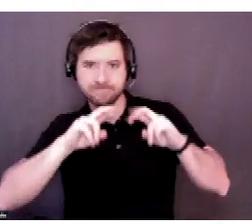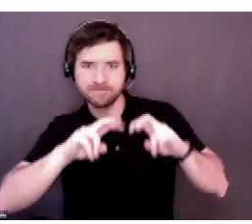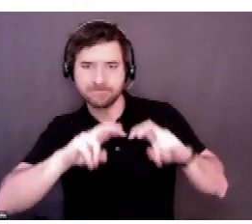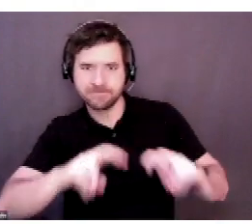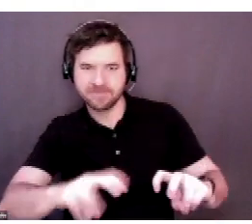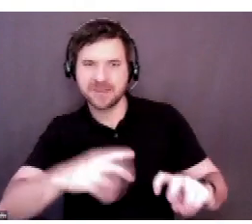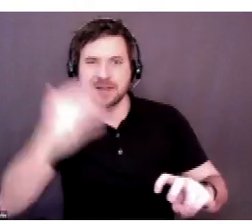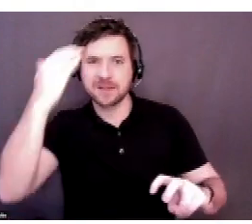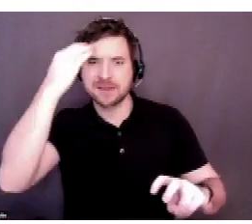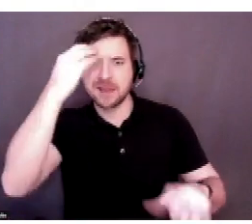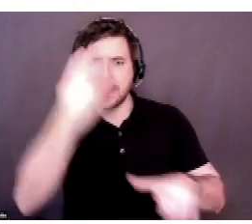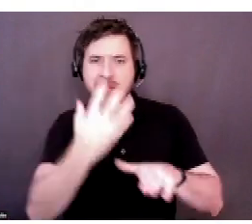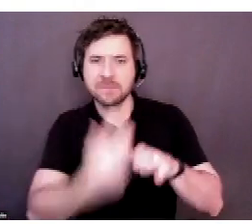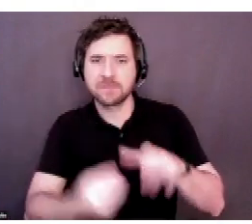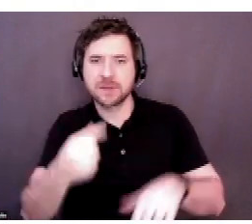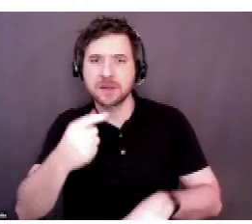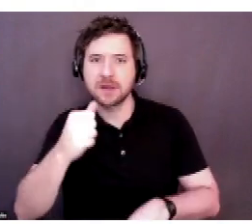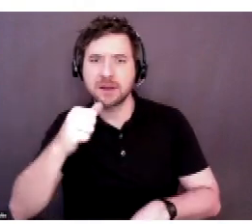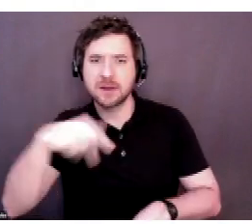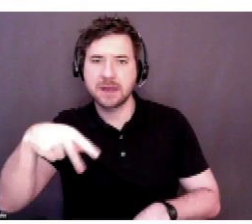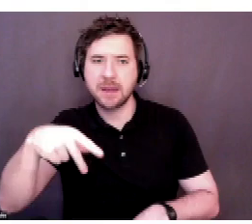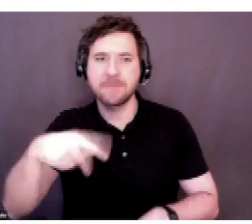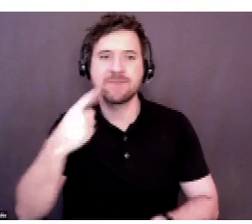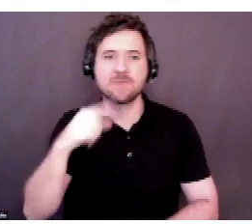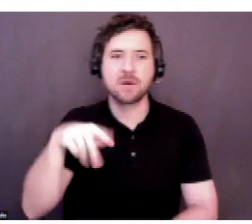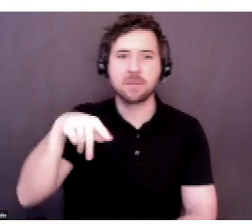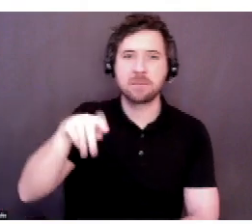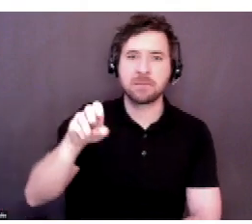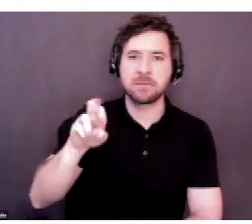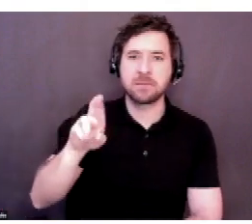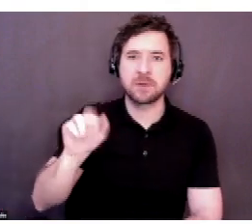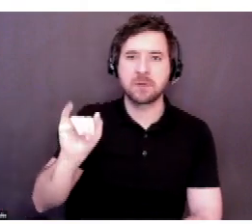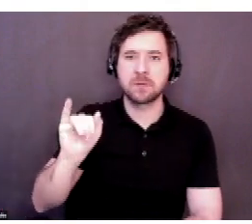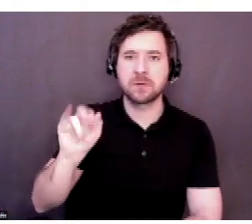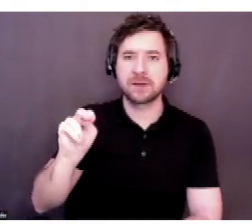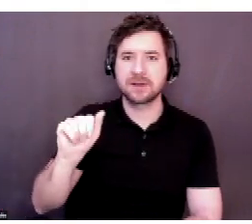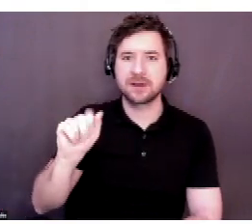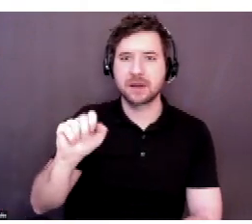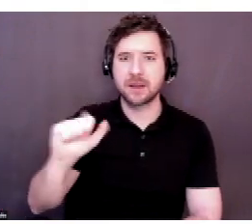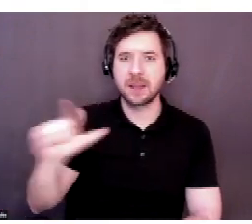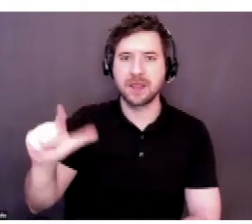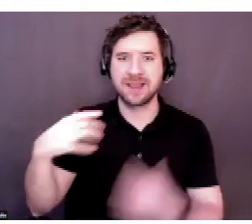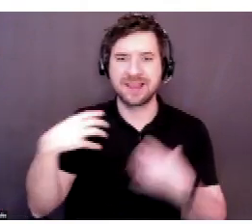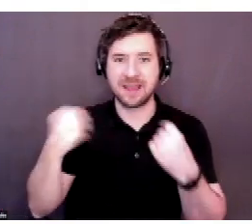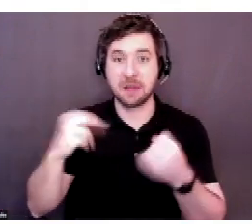Perinatal health is the time during pregnancy and then shortly after pregnancy,